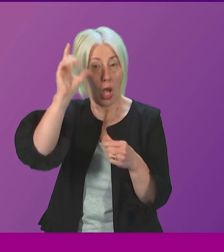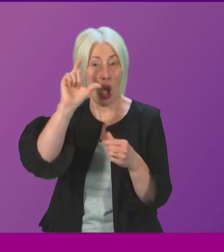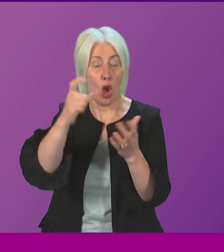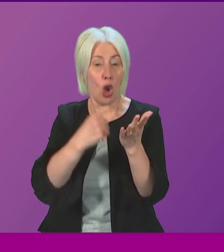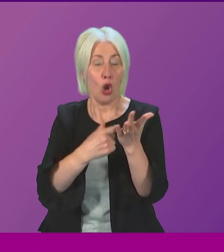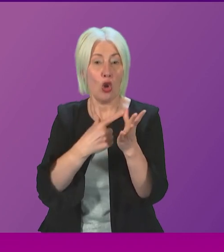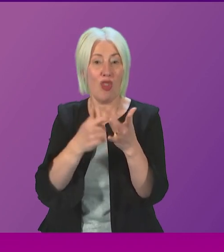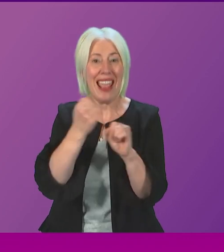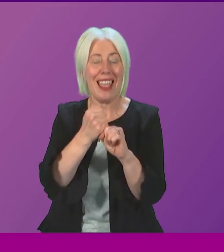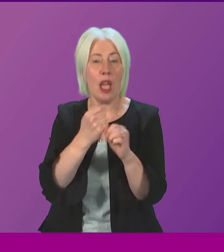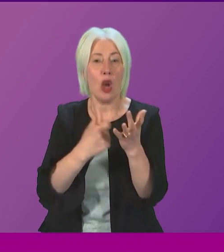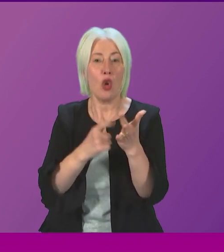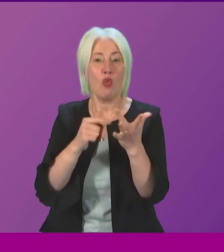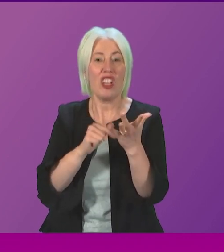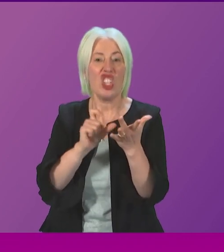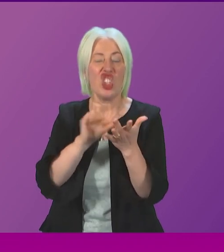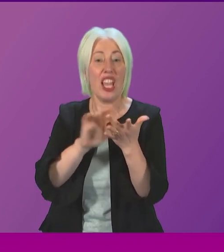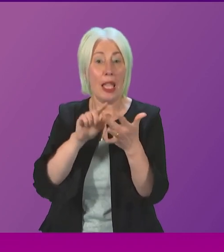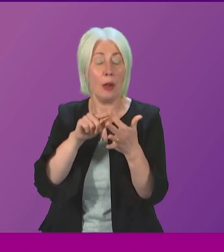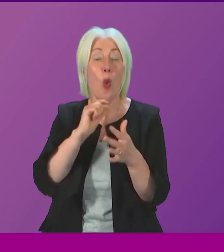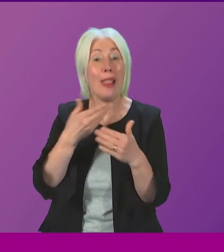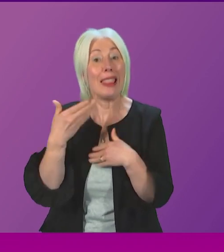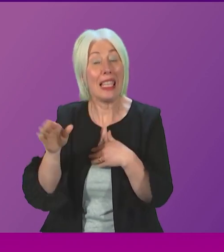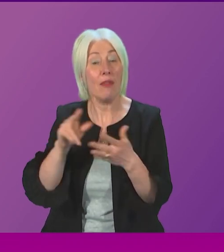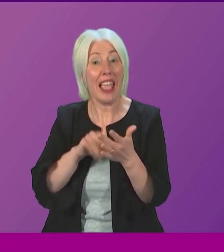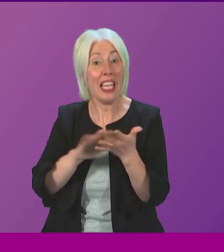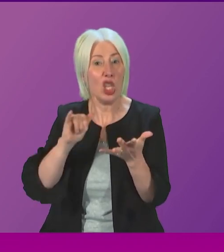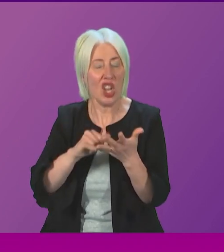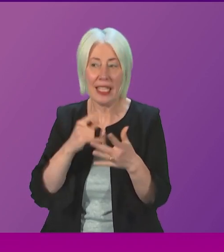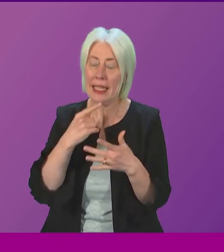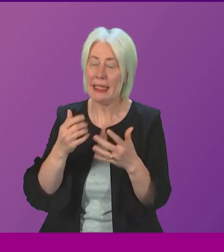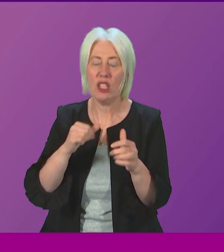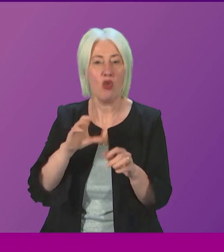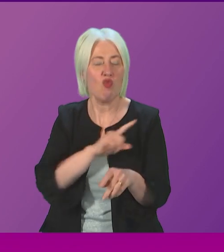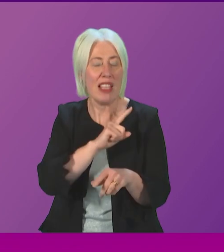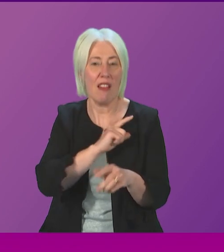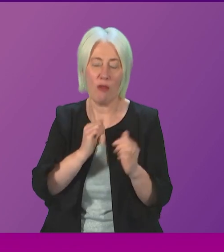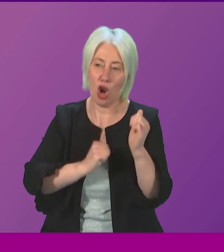health service, and his comments referring to problems with infrastructure and blockages in the system.